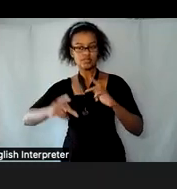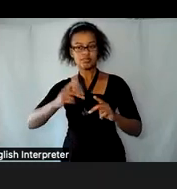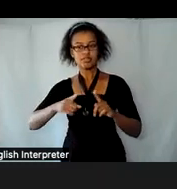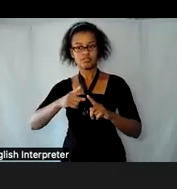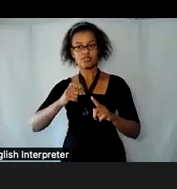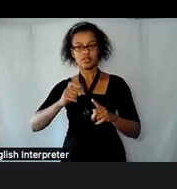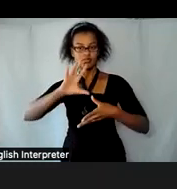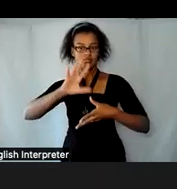the world.